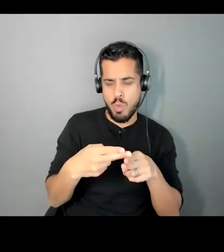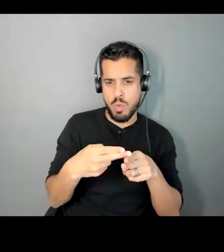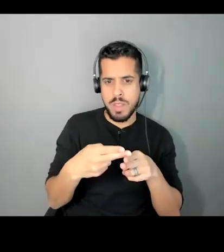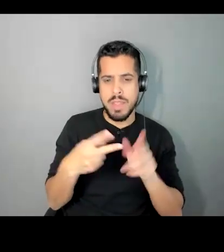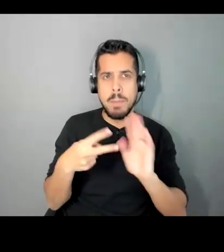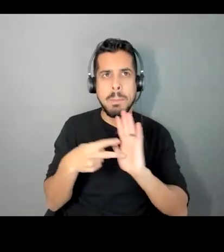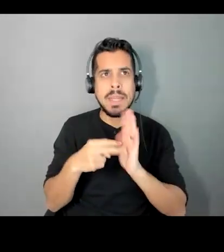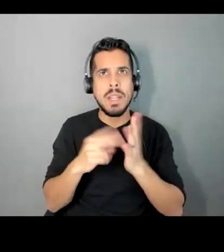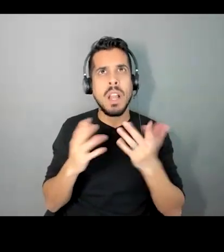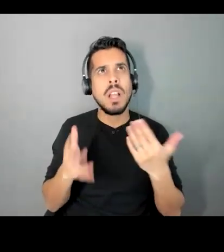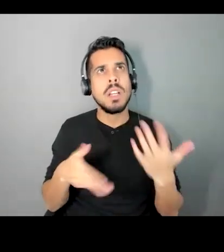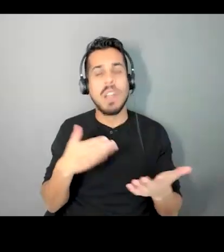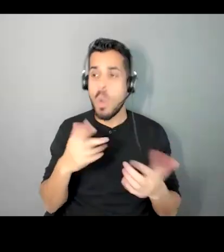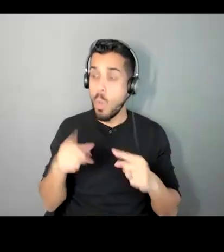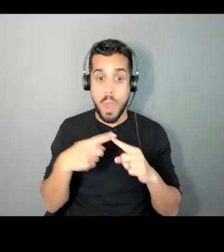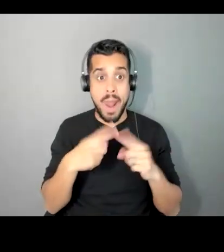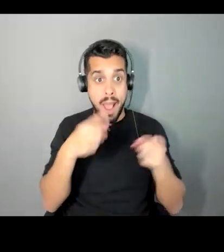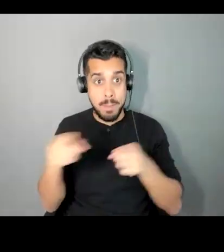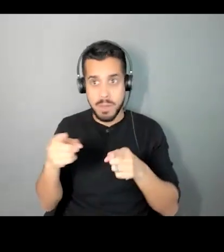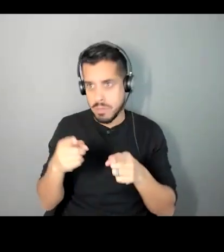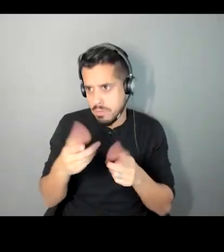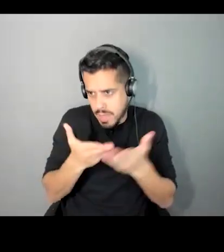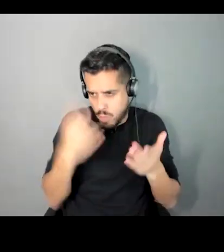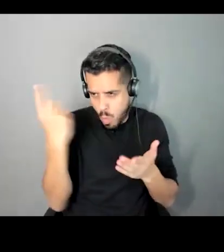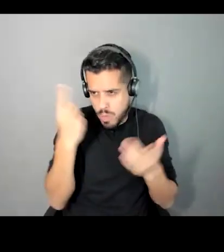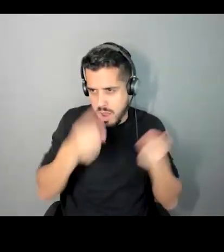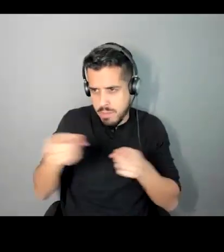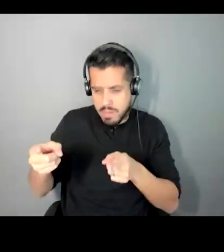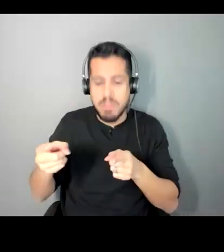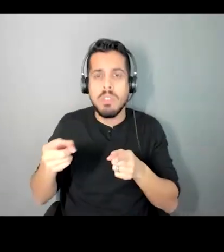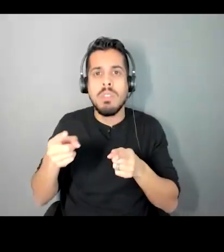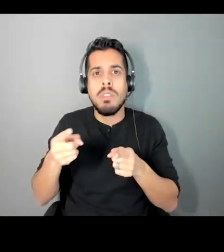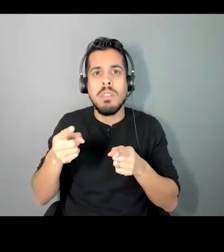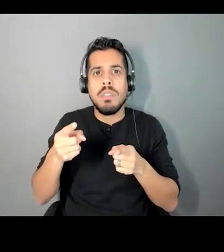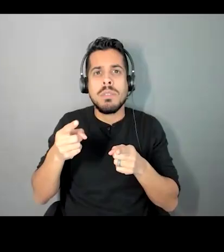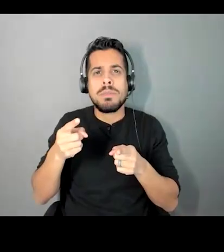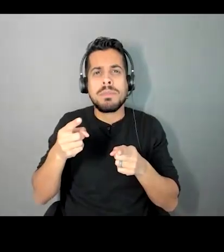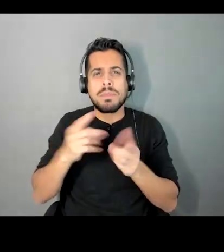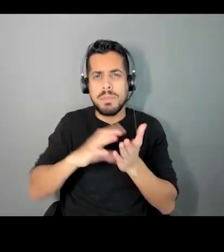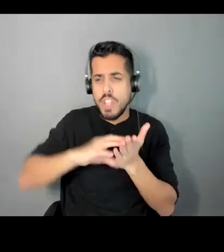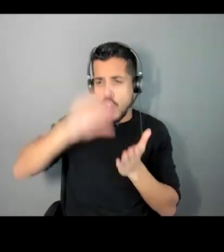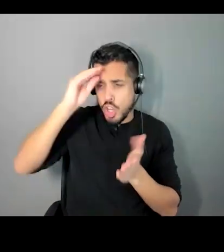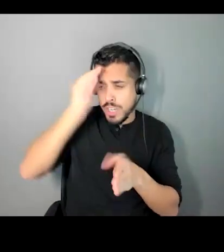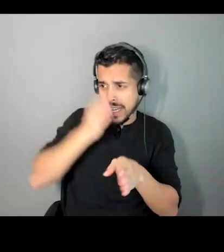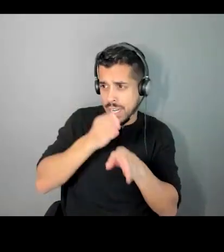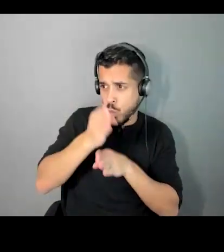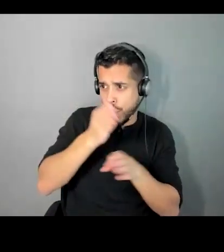you know, like, when-- when things happen, because they always happen, uh... the learning, uh... career seeker journey is challenging.